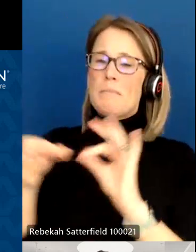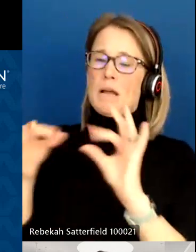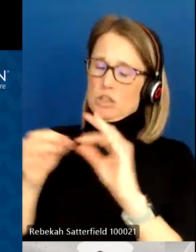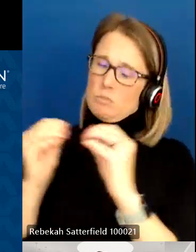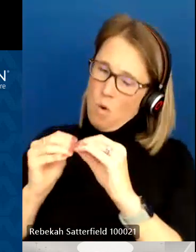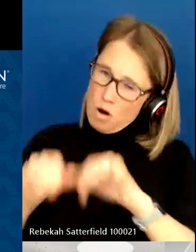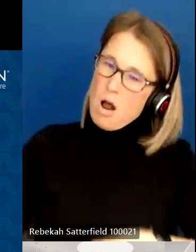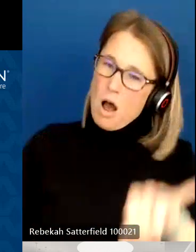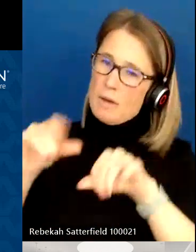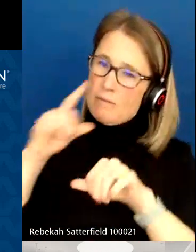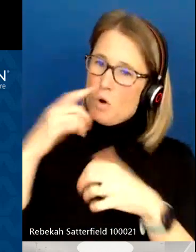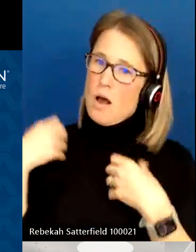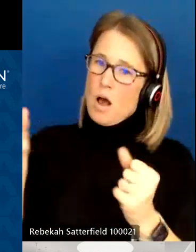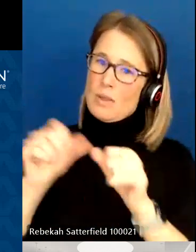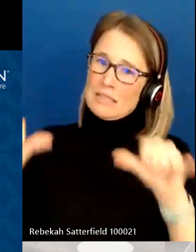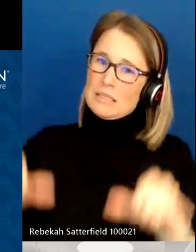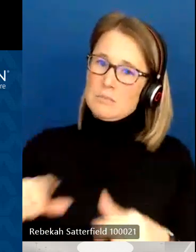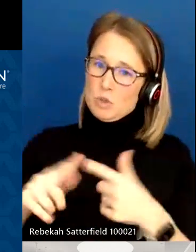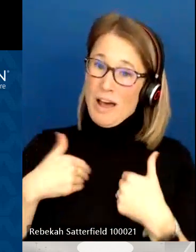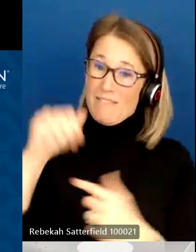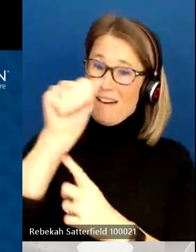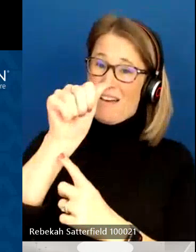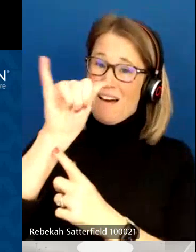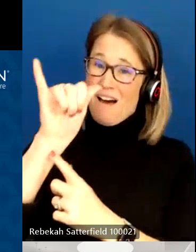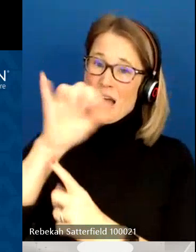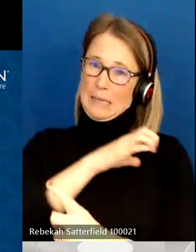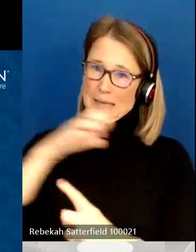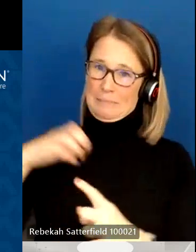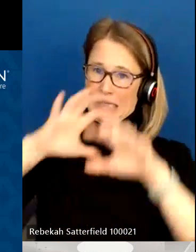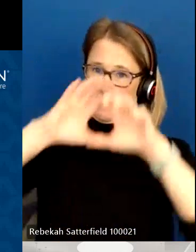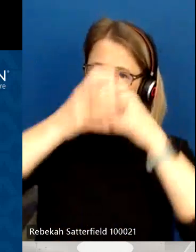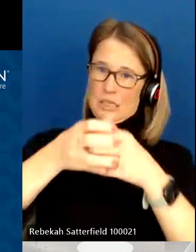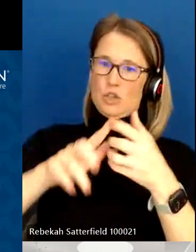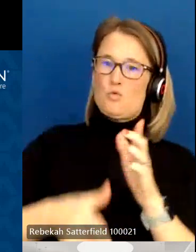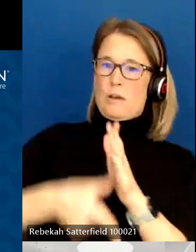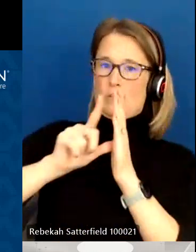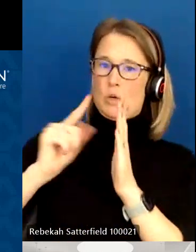will will have an AI committee or some such to review you know the incoming technology or the